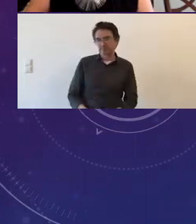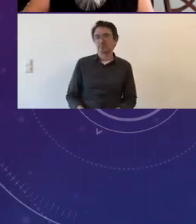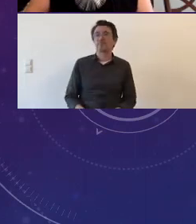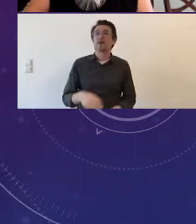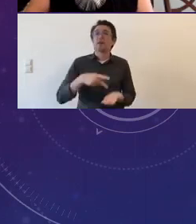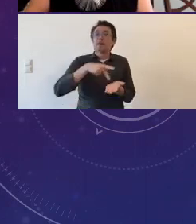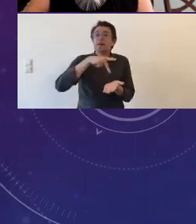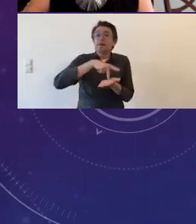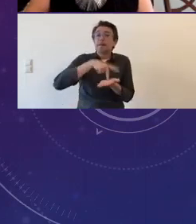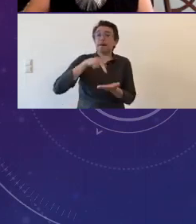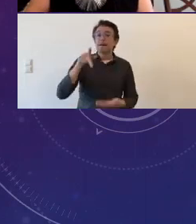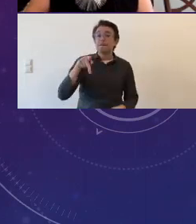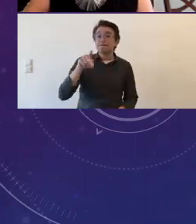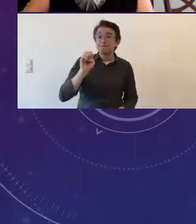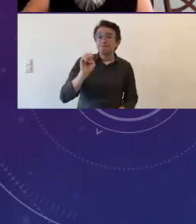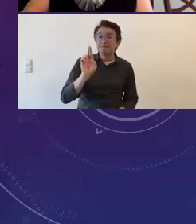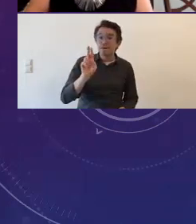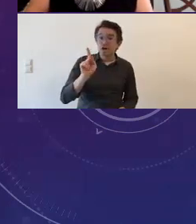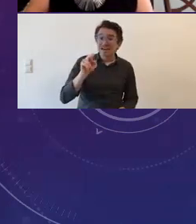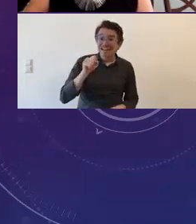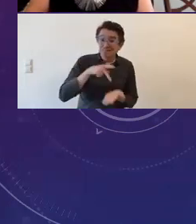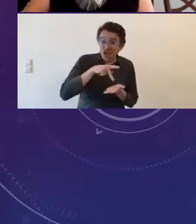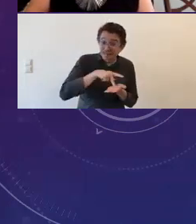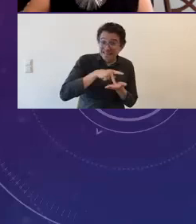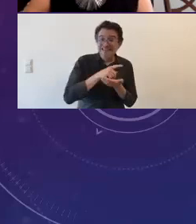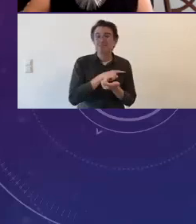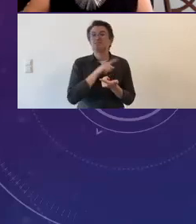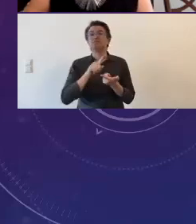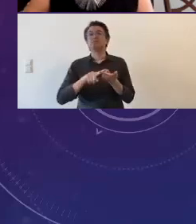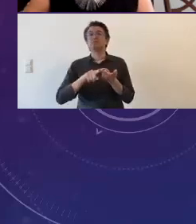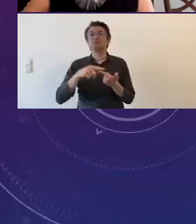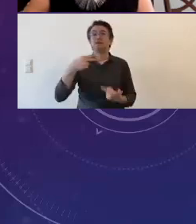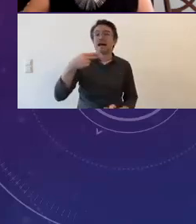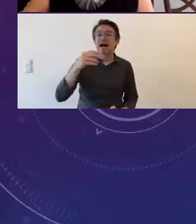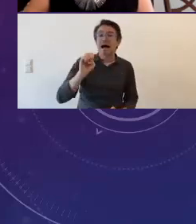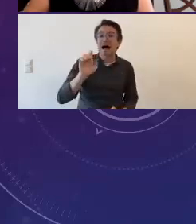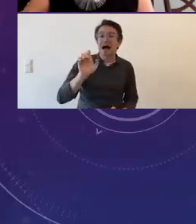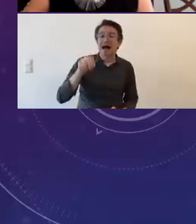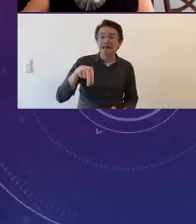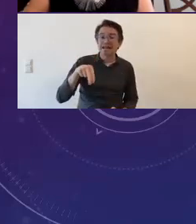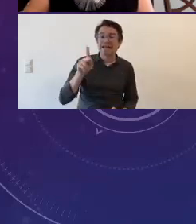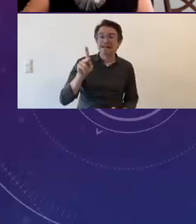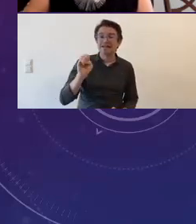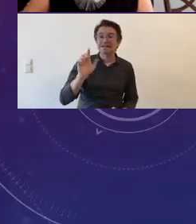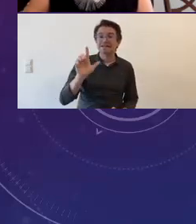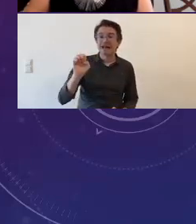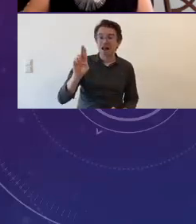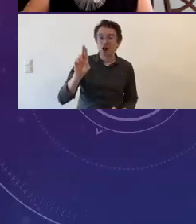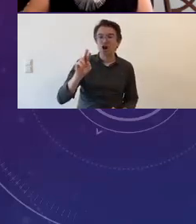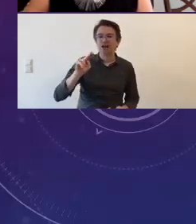blind I know Braille because technology has advanced so quickly and so far ahead